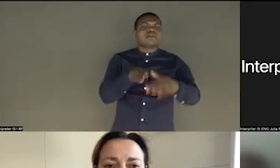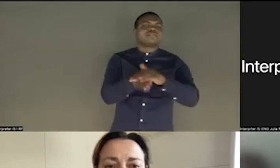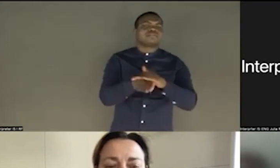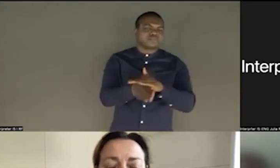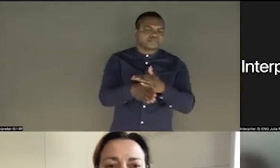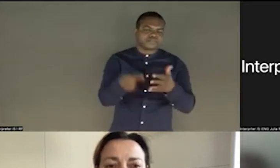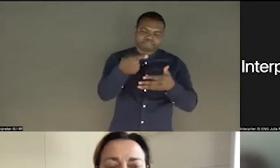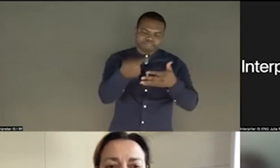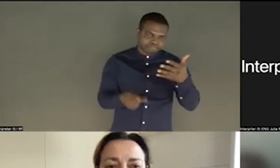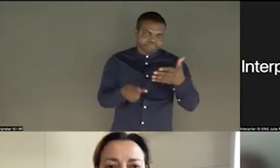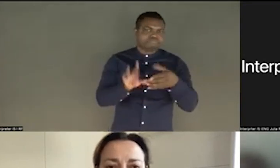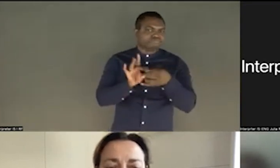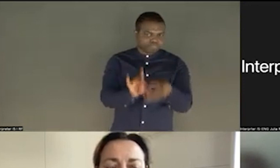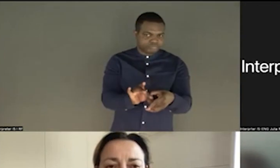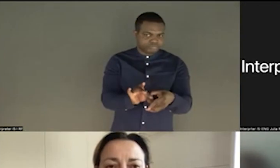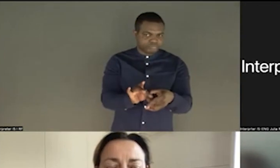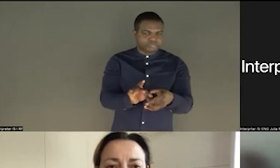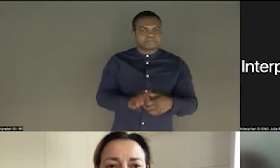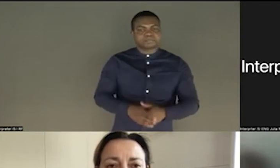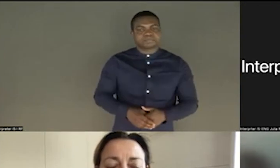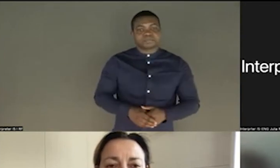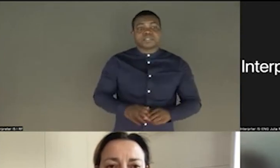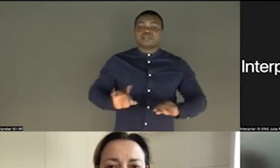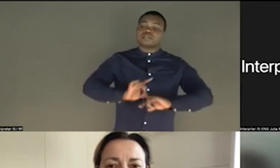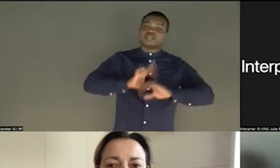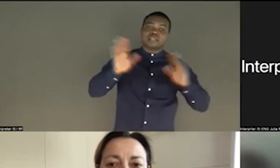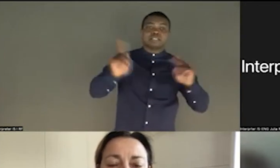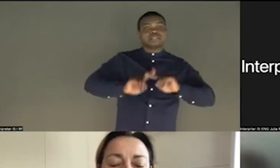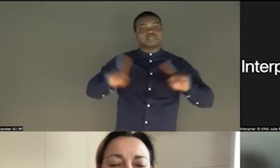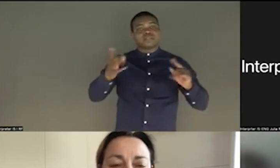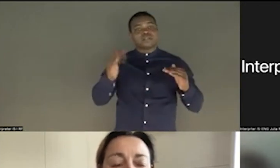and services, including the private sector as well. Okay, thank you.